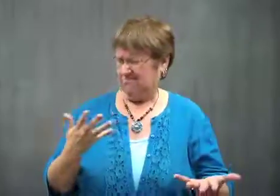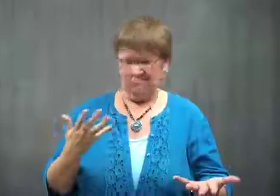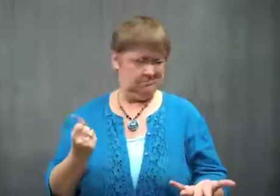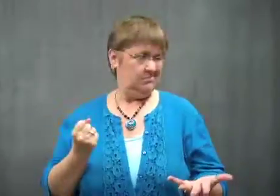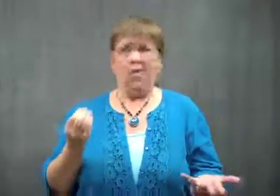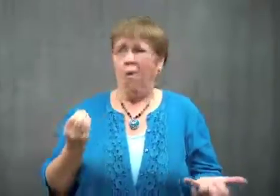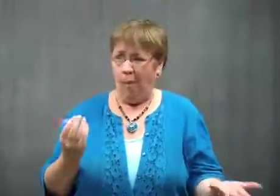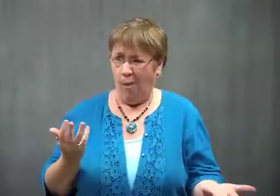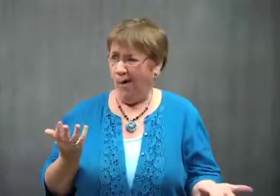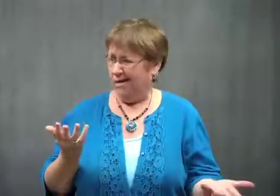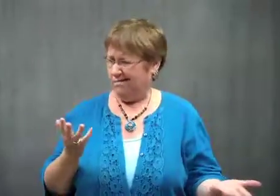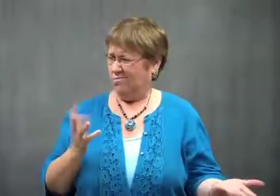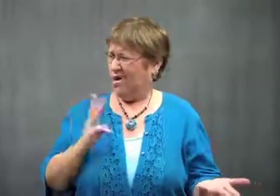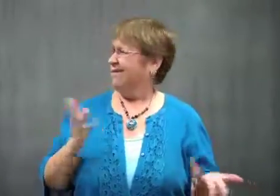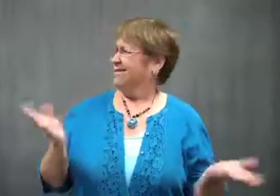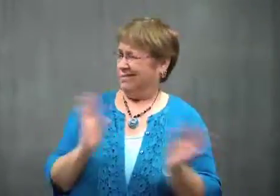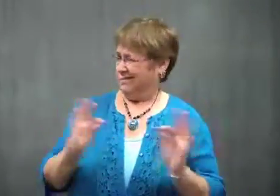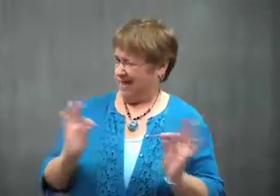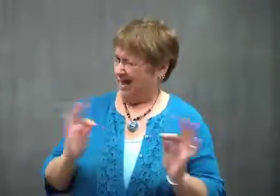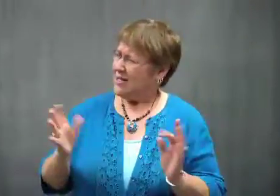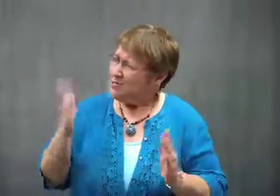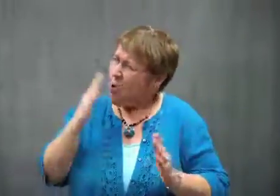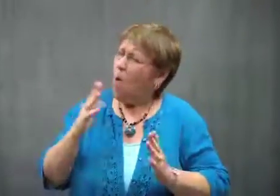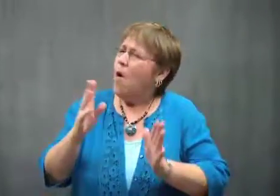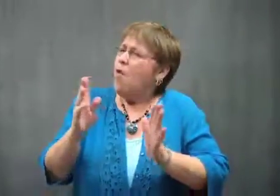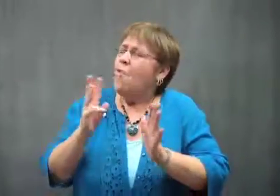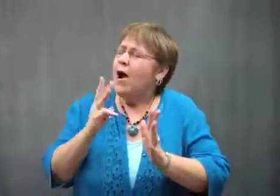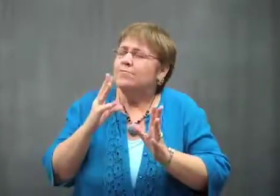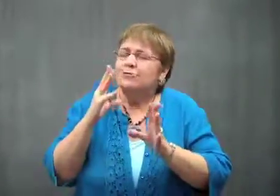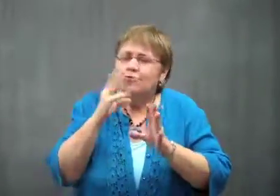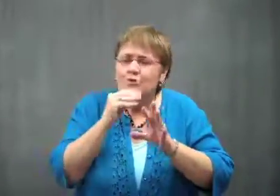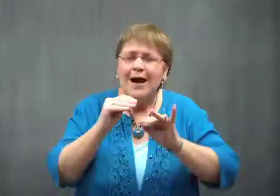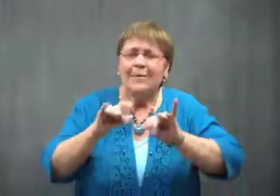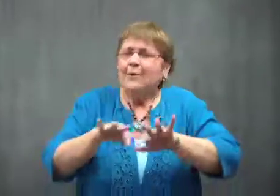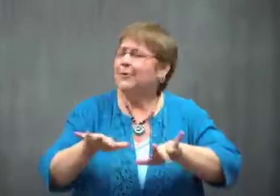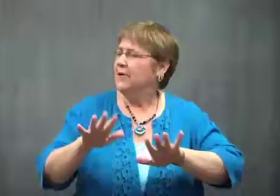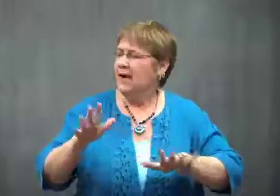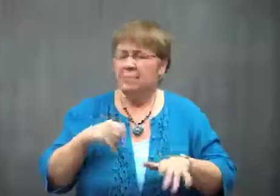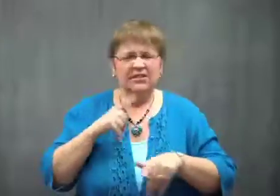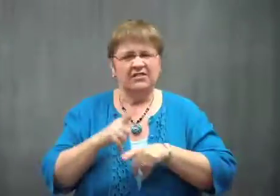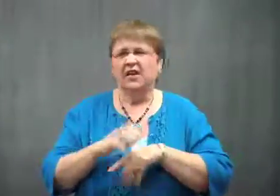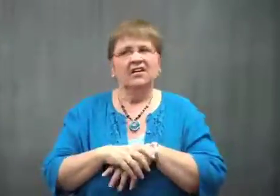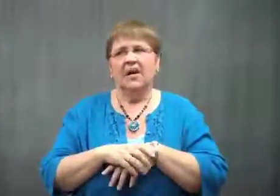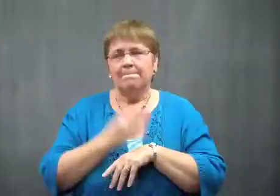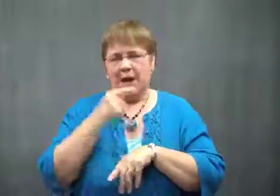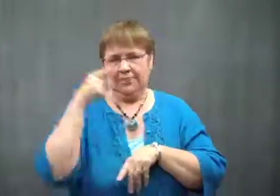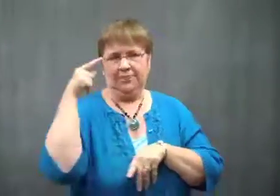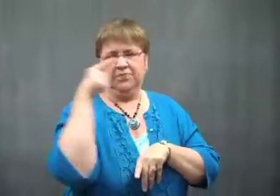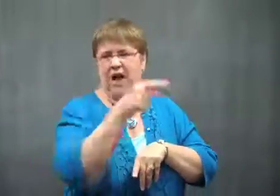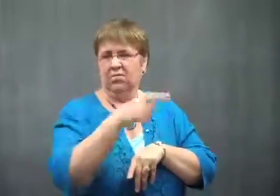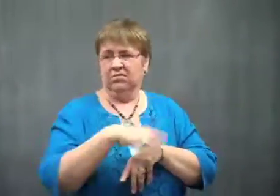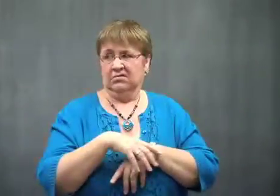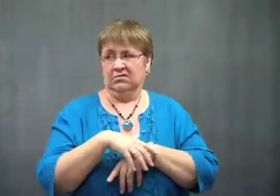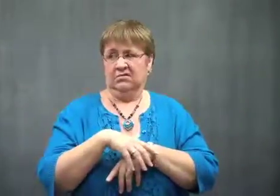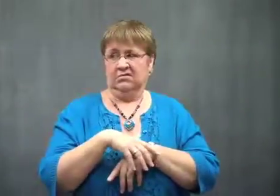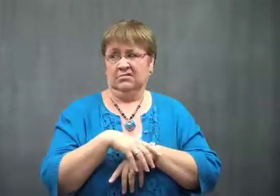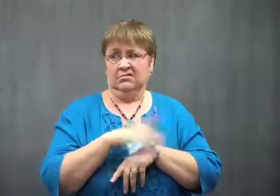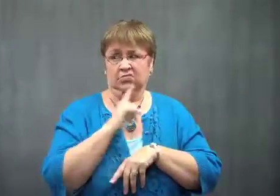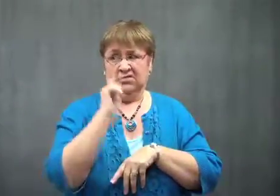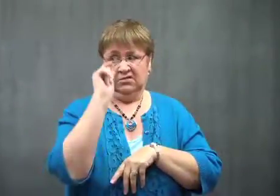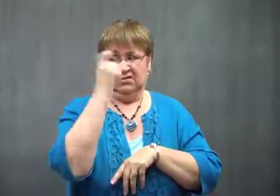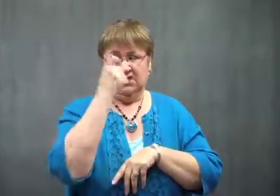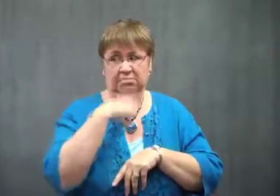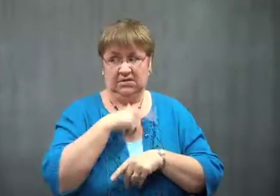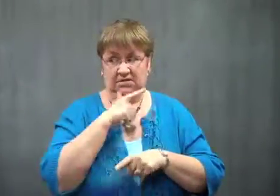I would say, "So? It's no big deal! It's nice and warm to swim in!"